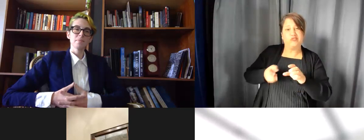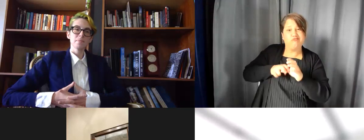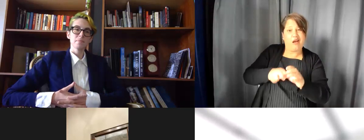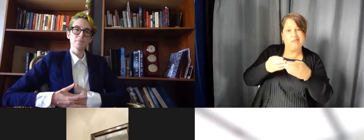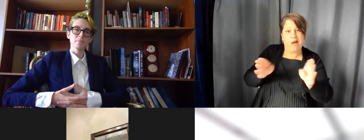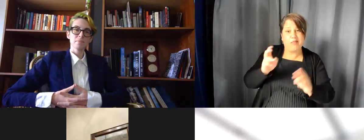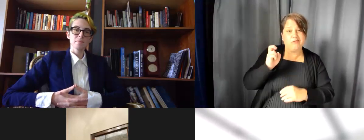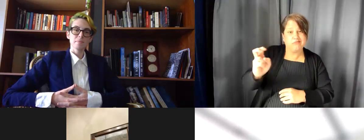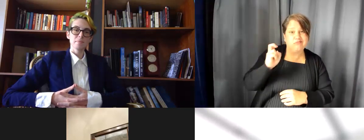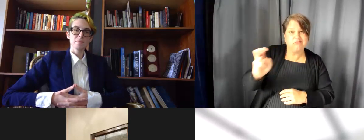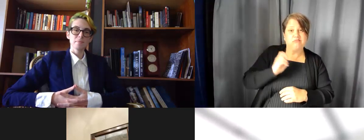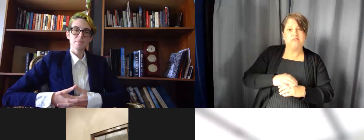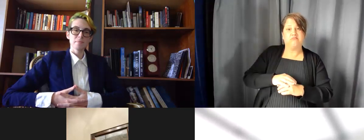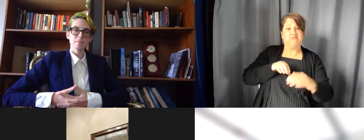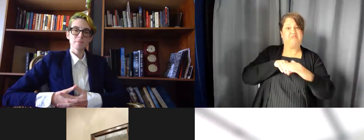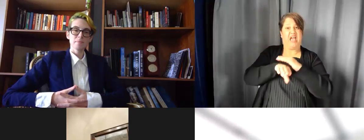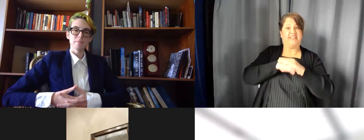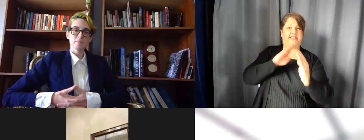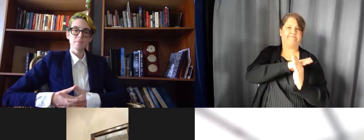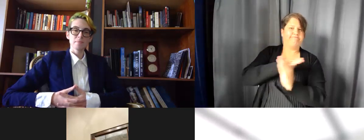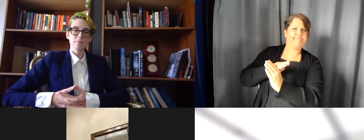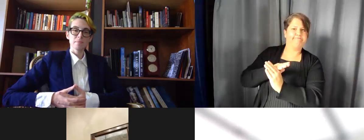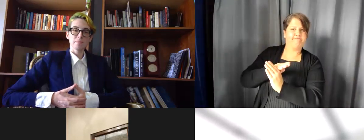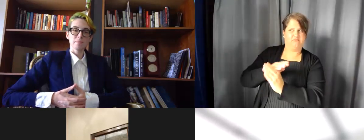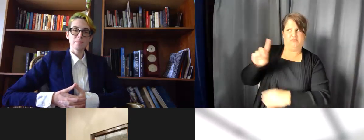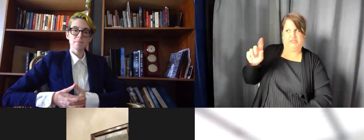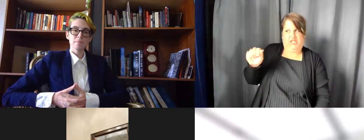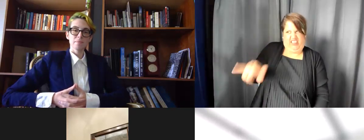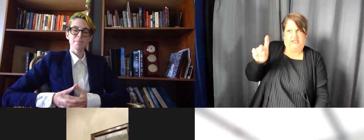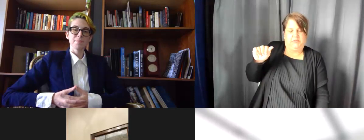Jordan Radford: You didn't have access. and that is disability. So